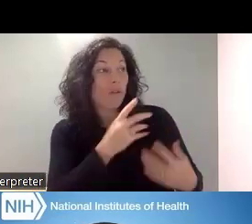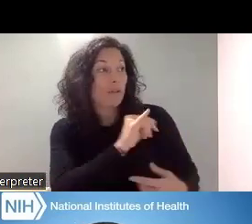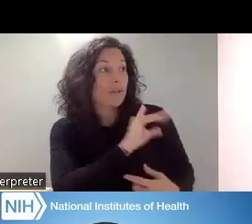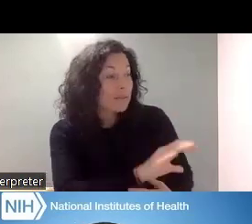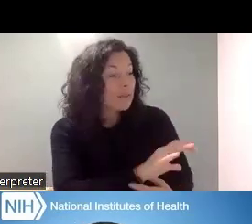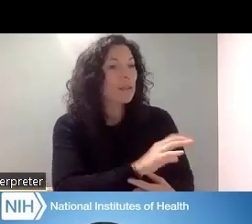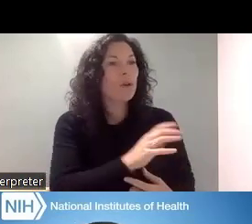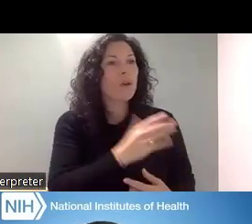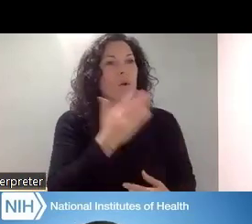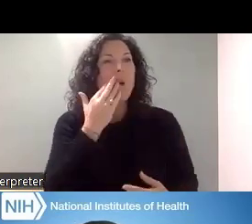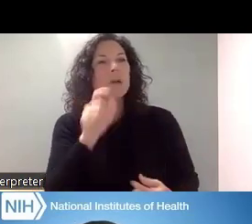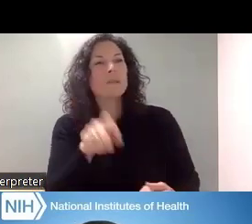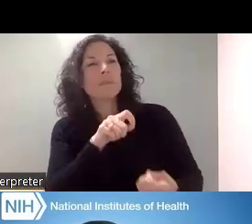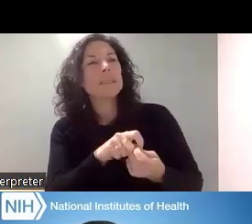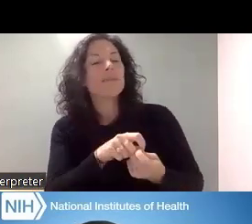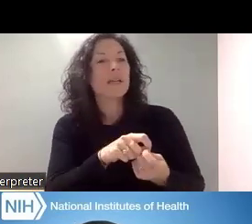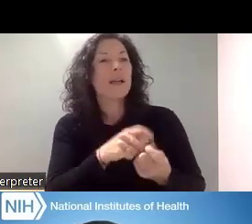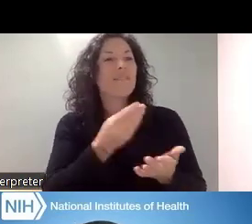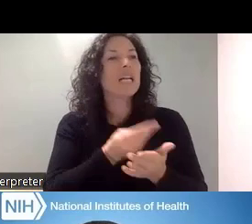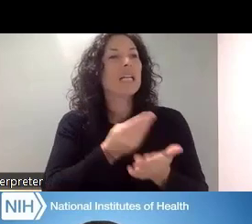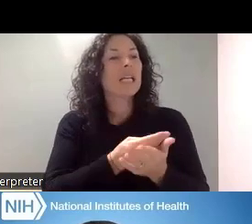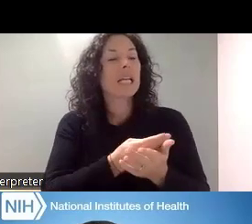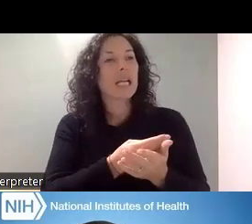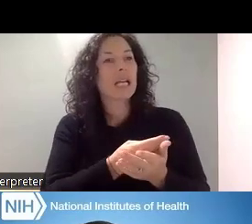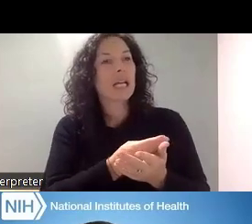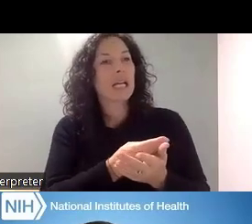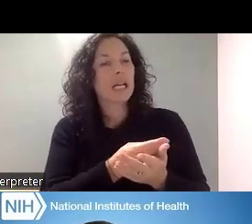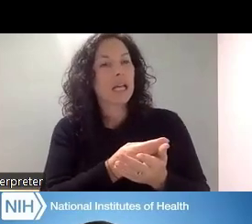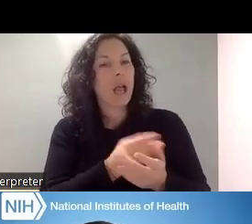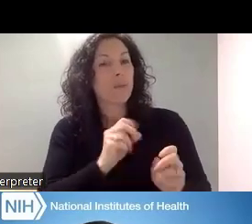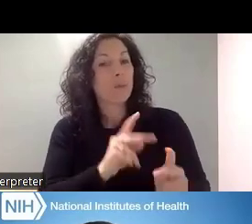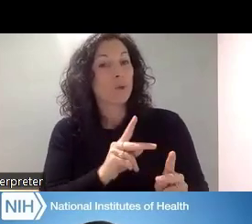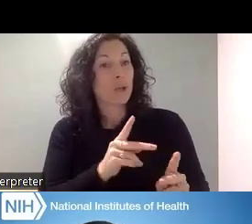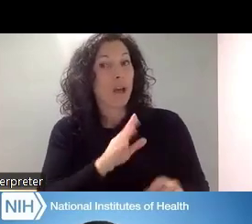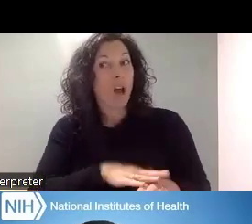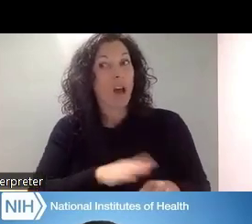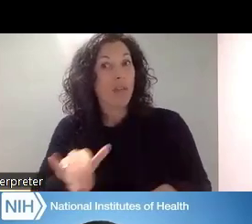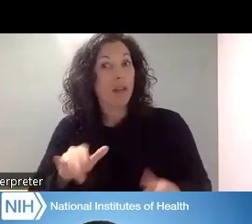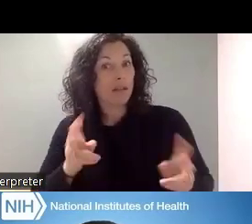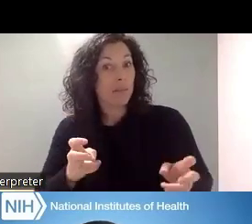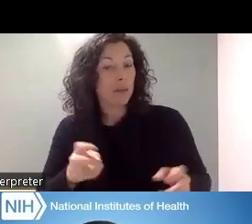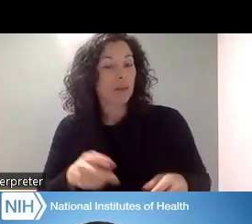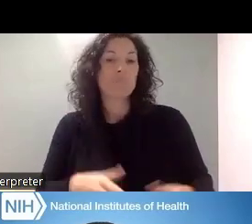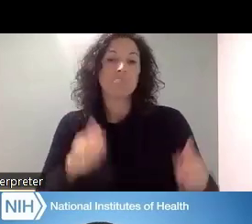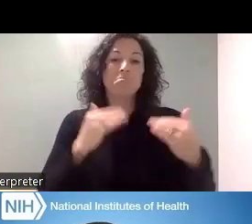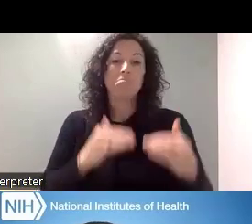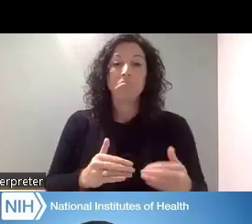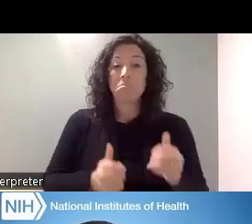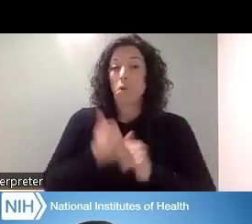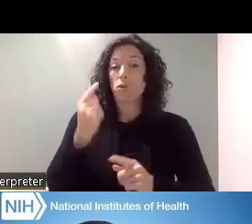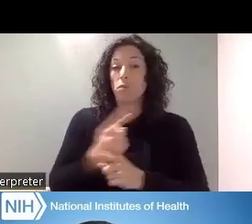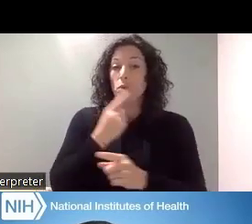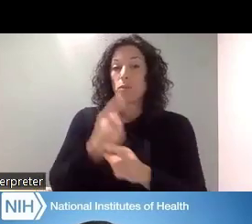targeted funding opportunities on your topic? Do we know the most appropriate grant program for your project?